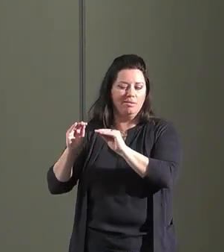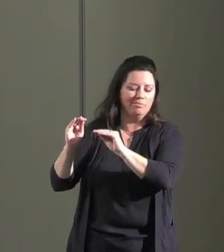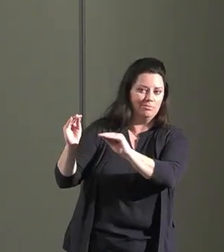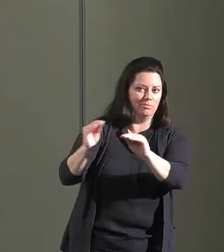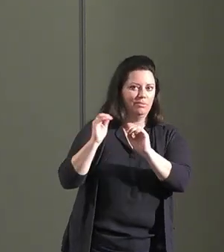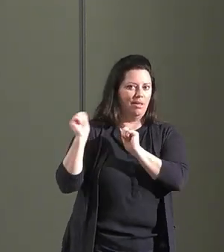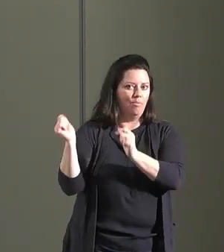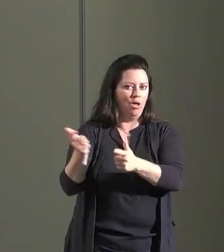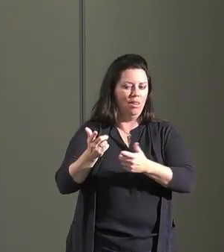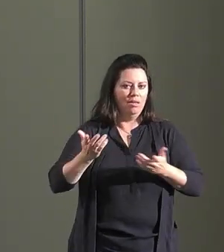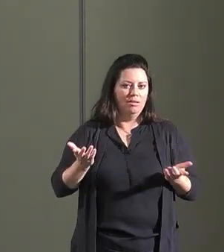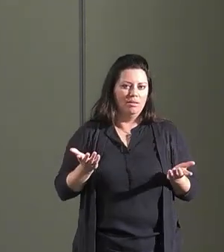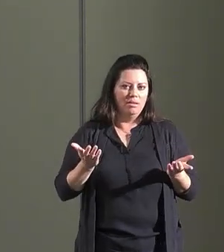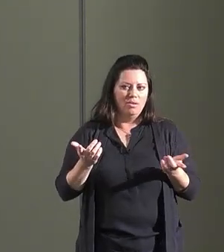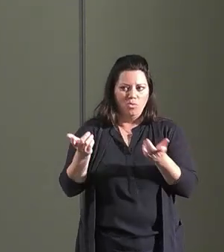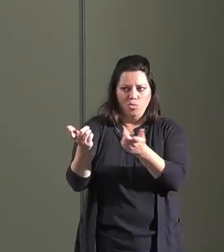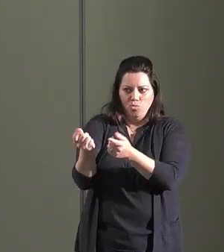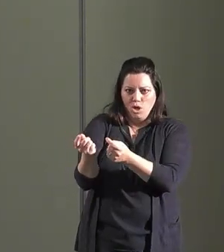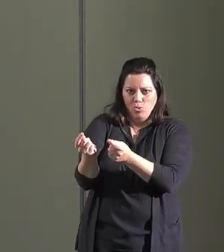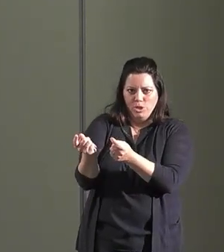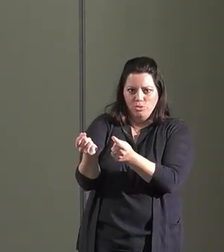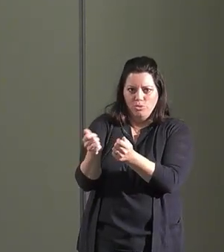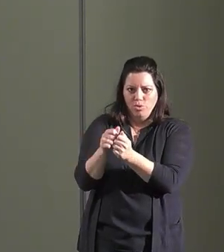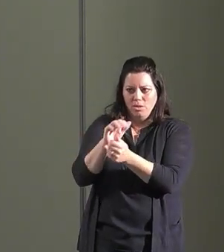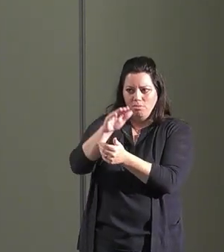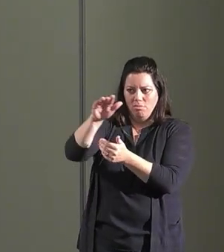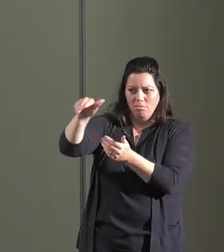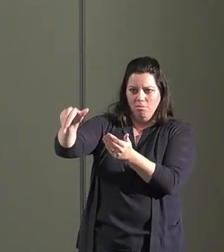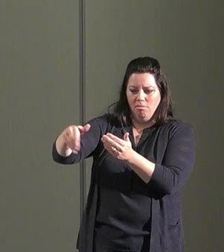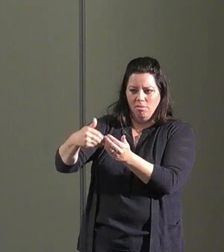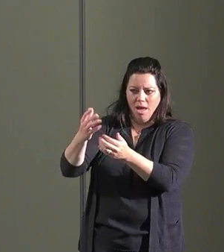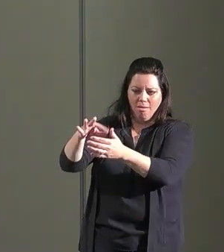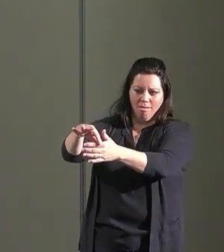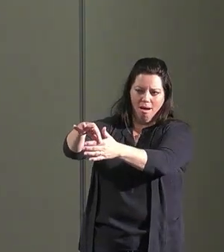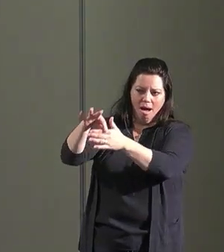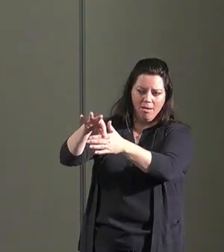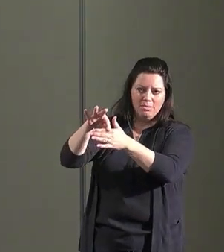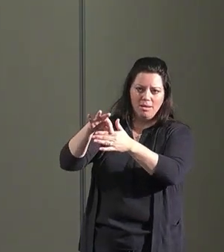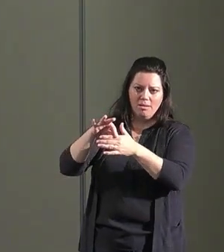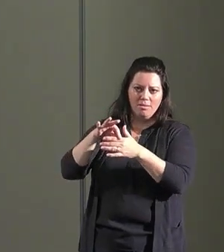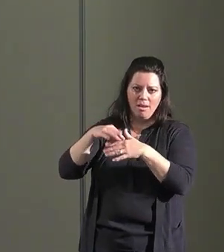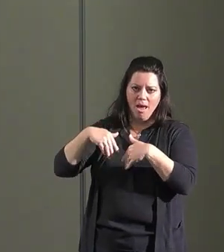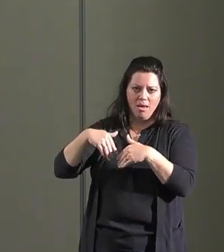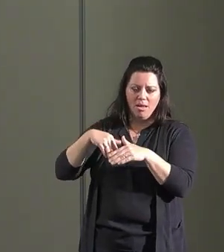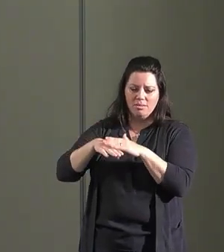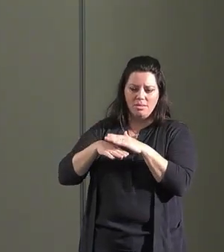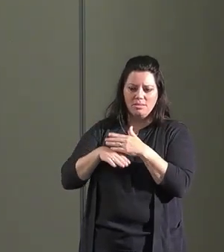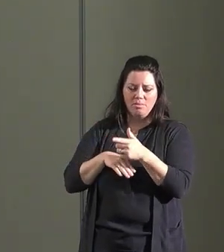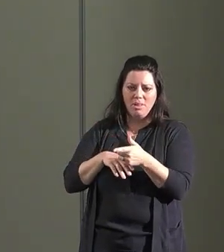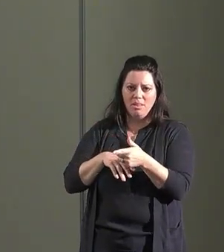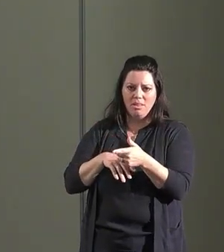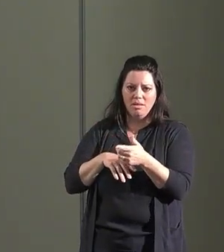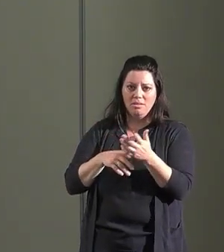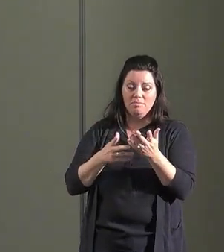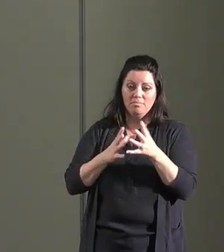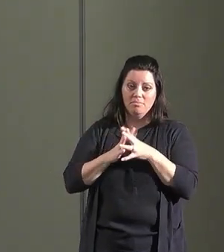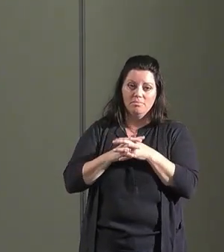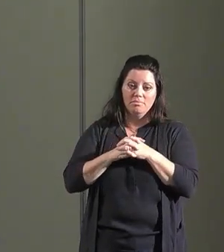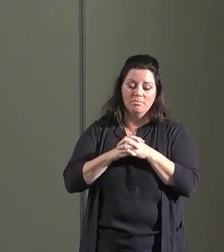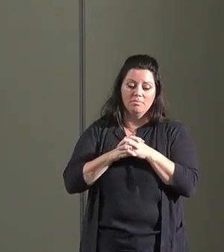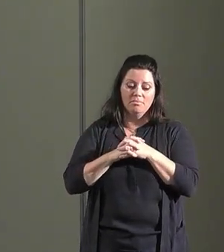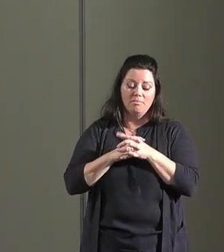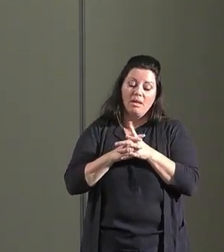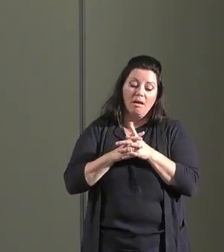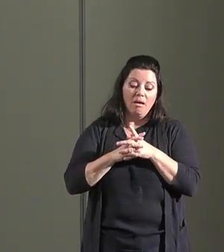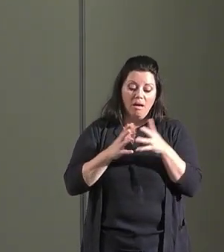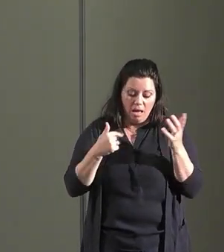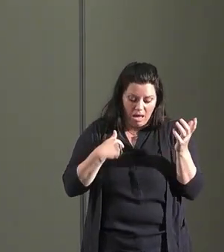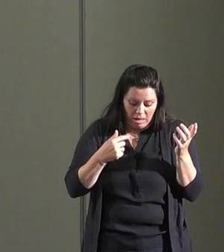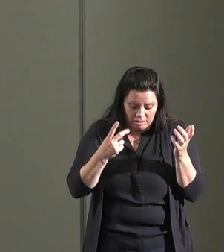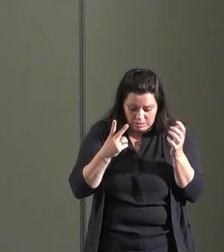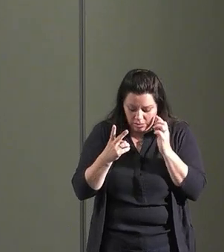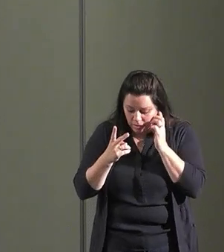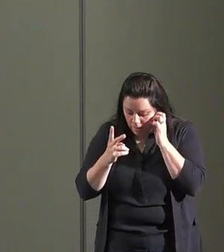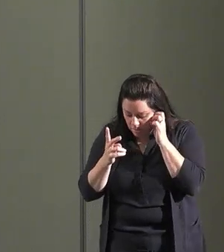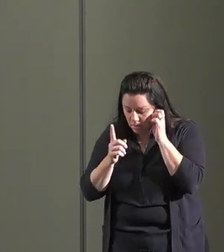do we do with all the content? That is not accessible? I see, a really critical AI piece